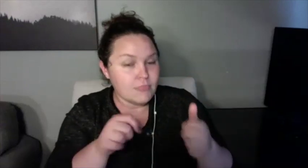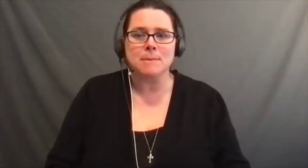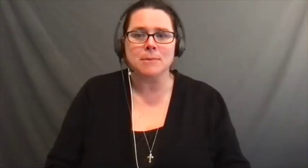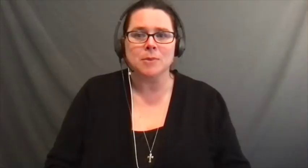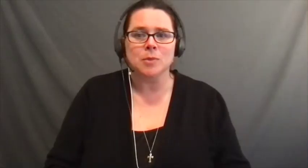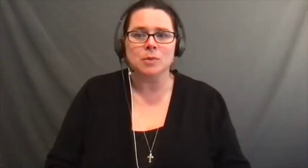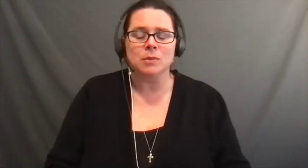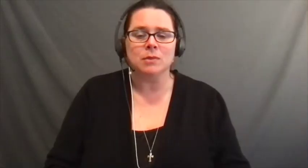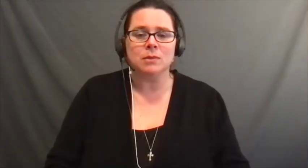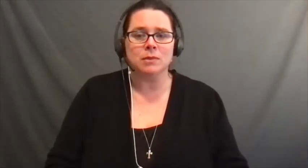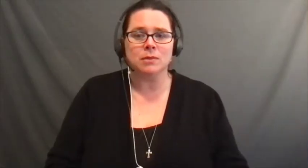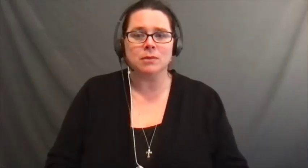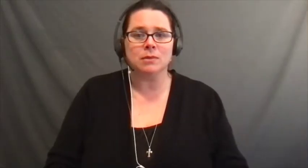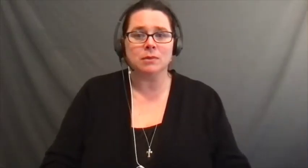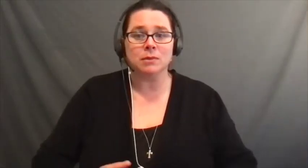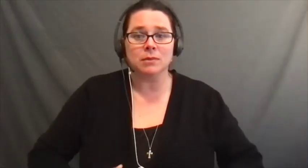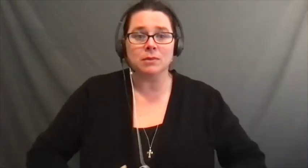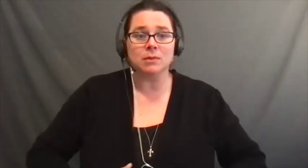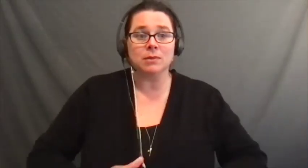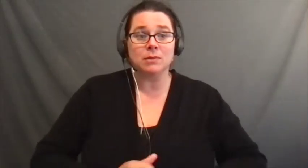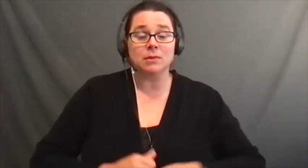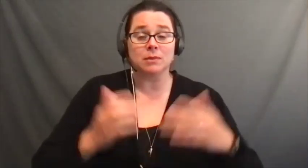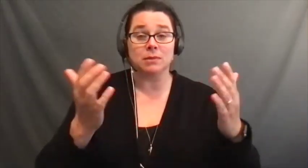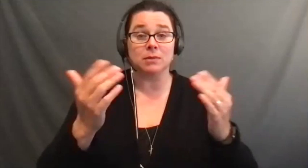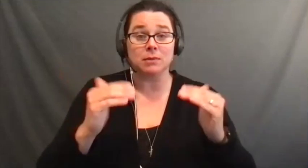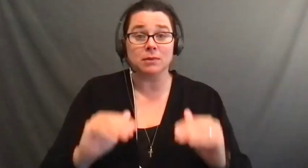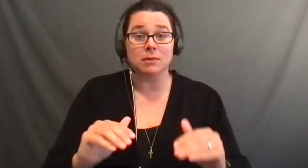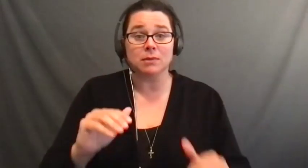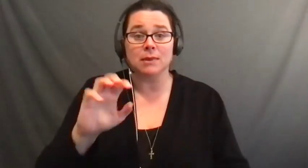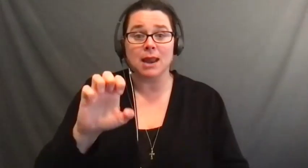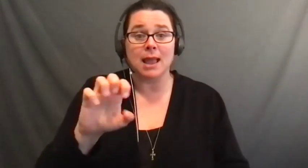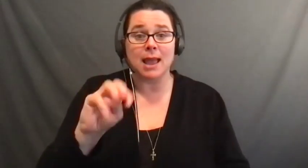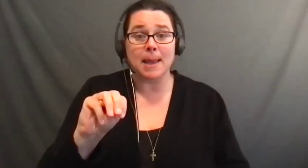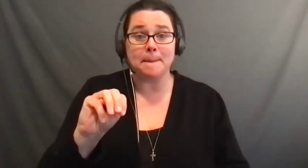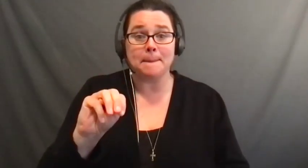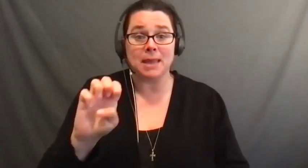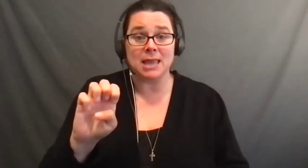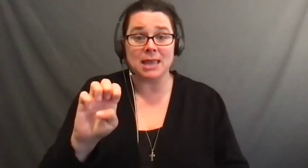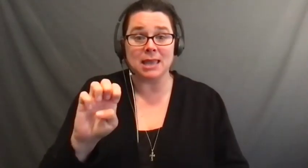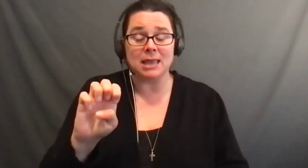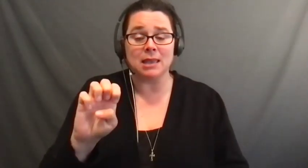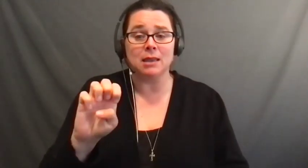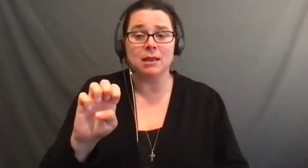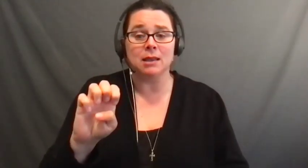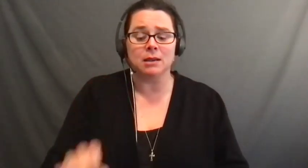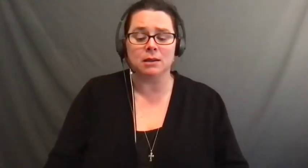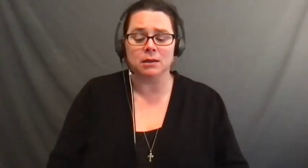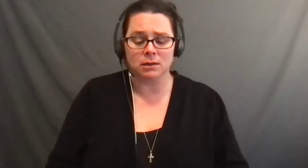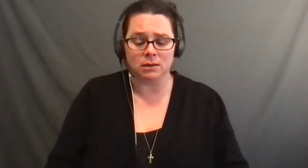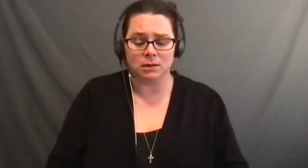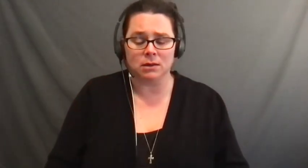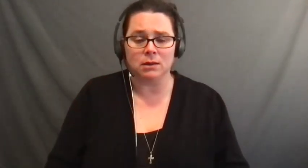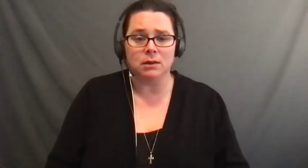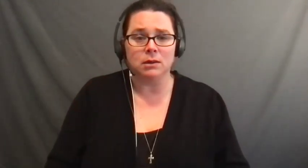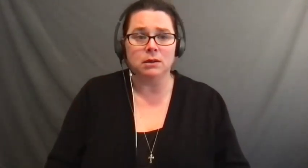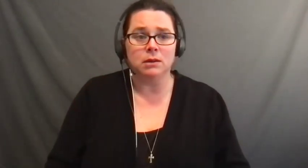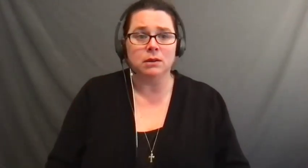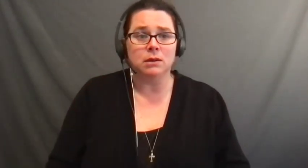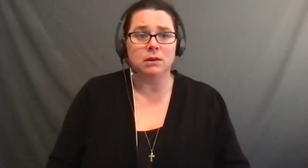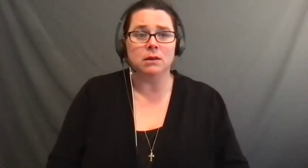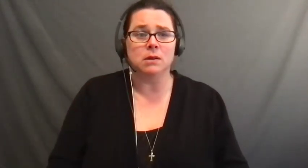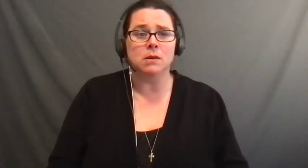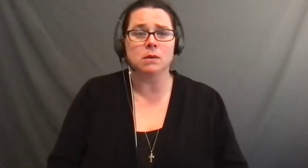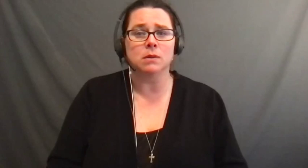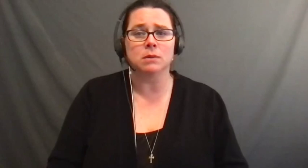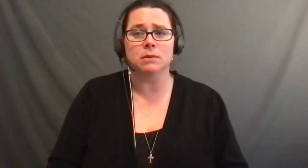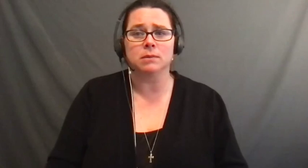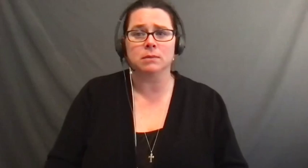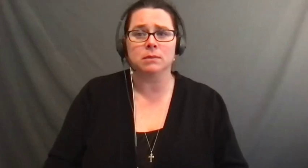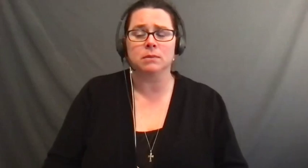All right. So on deck now we have Eme, but before that we go to someone who did something that I